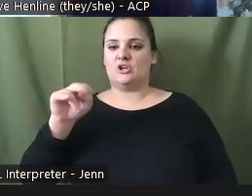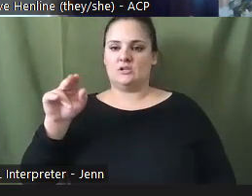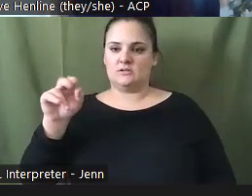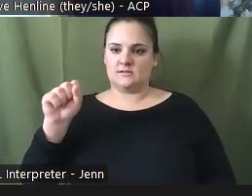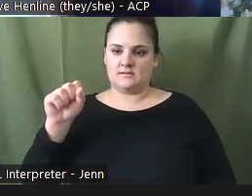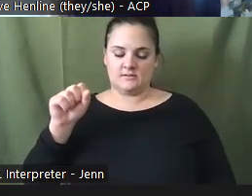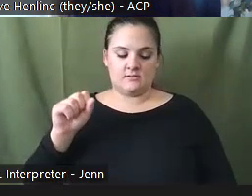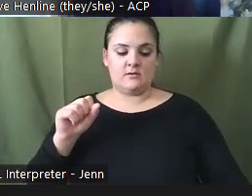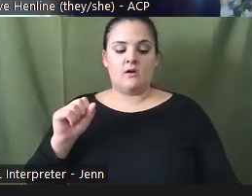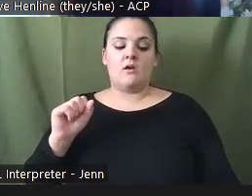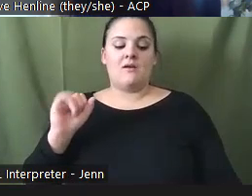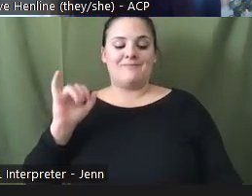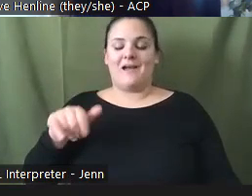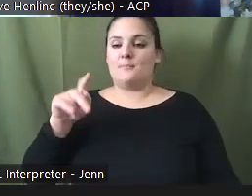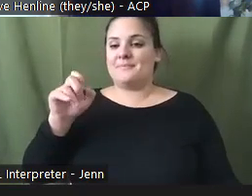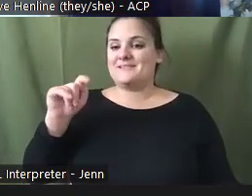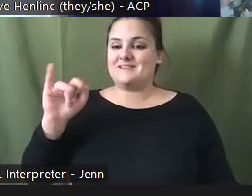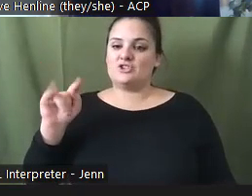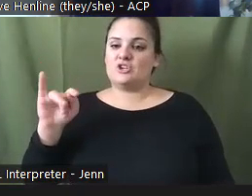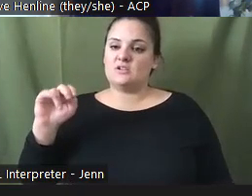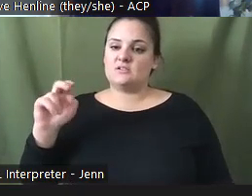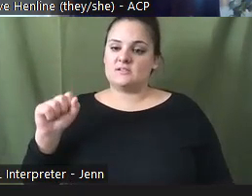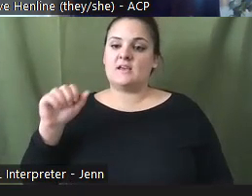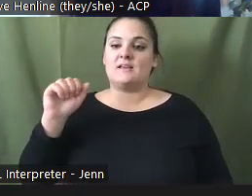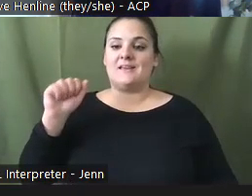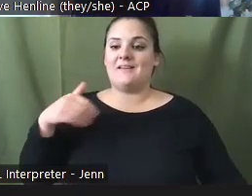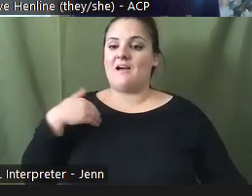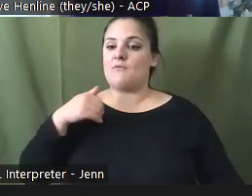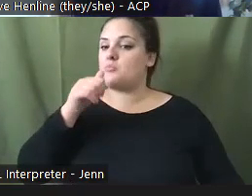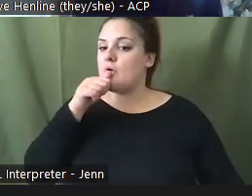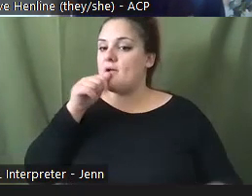could be being done by private entities that are not required to accept